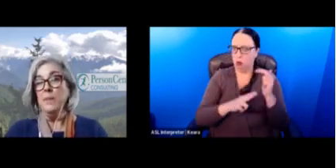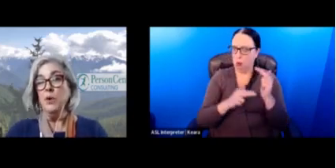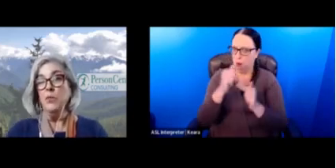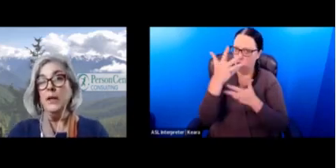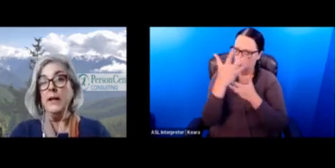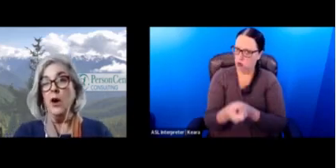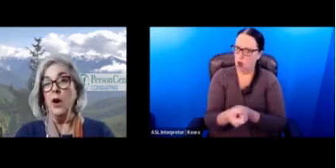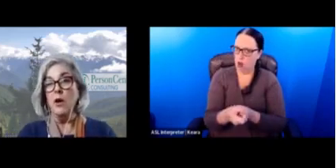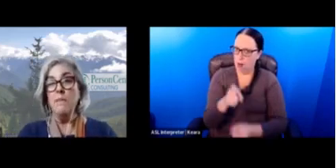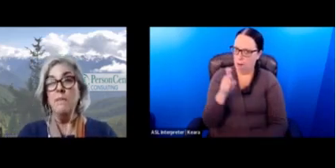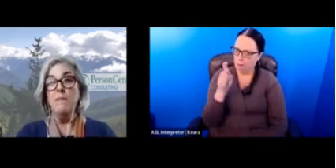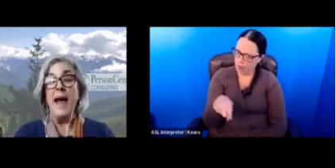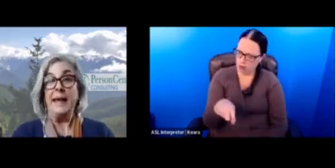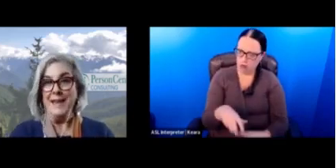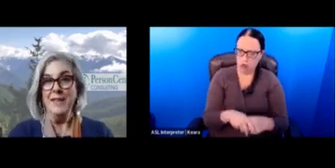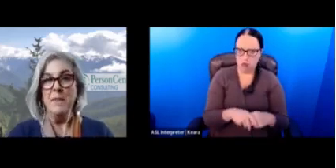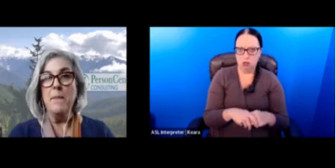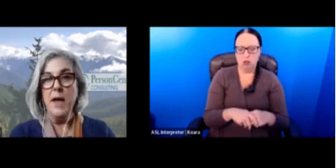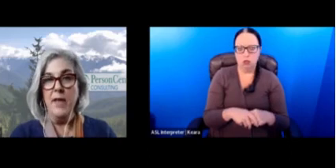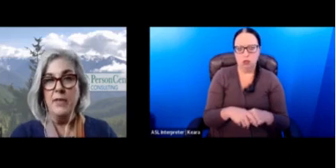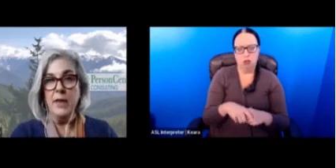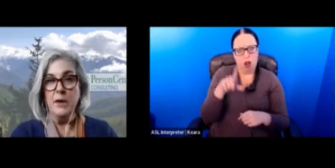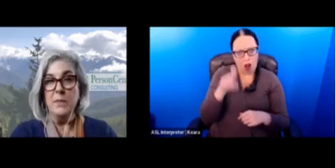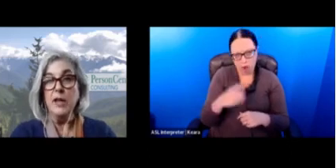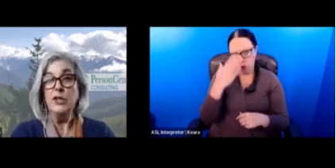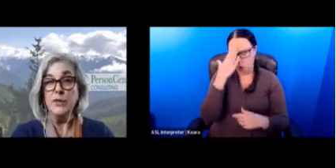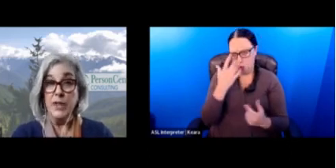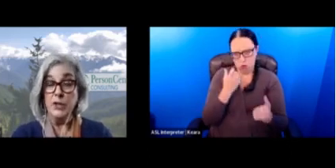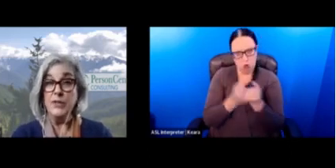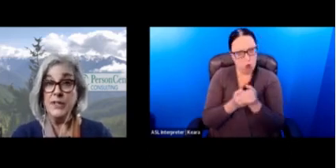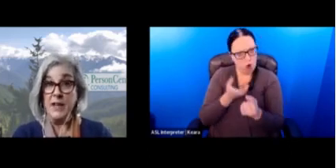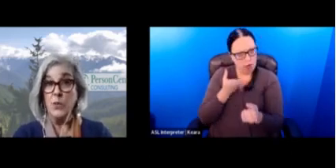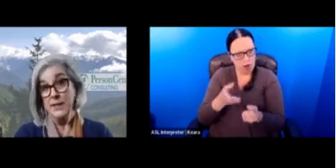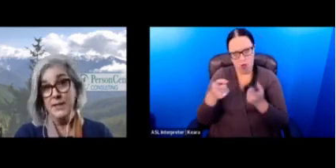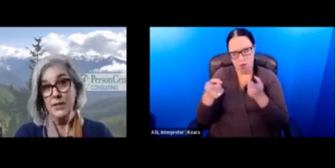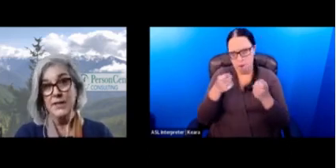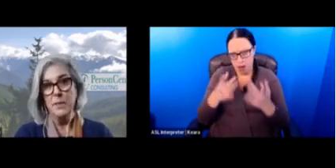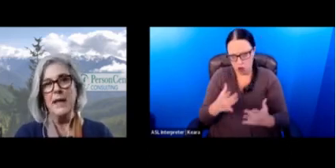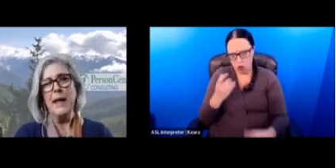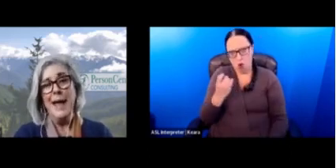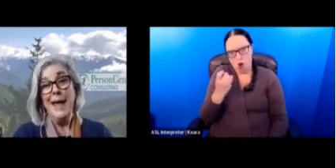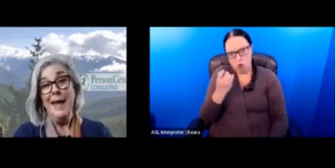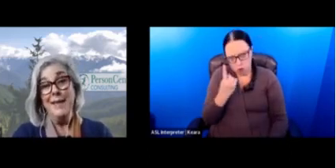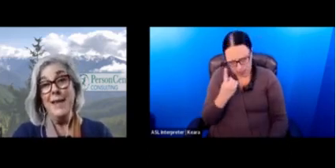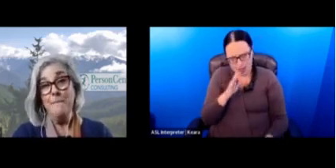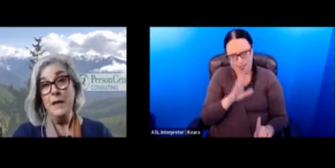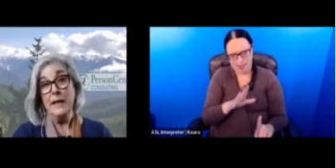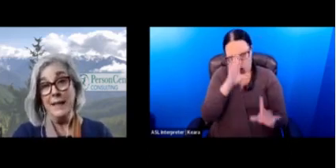people really are backing them up, and that their managers understand what decision they're making, and that they feel like